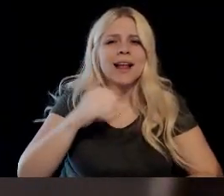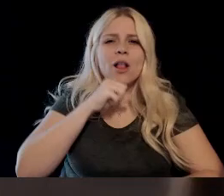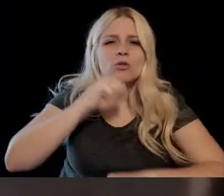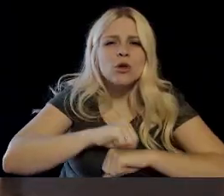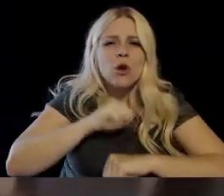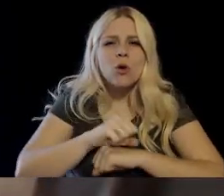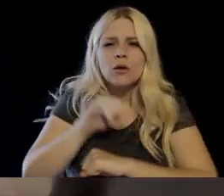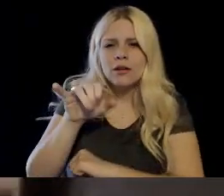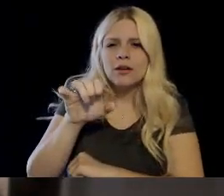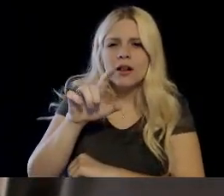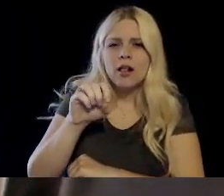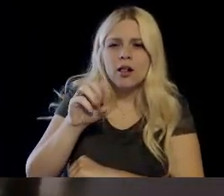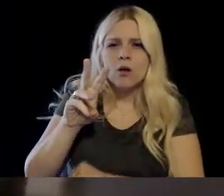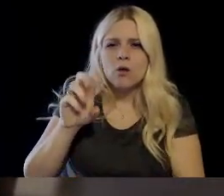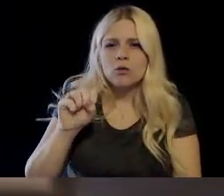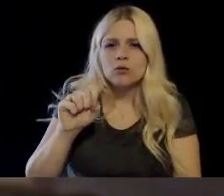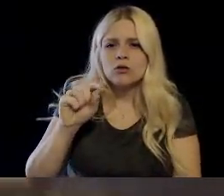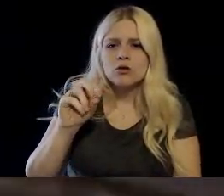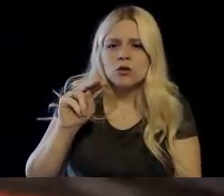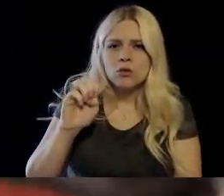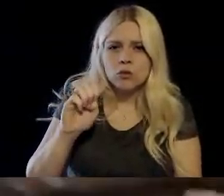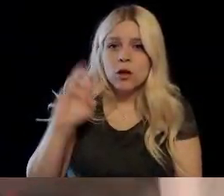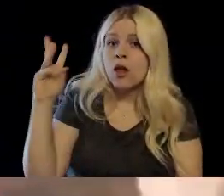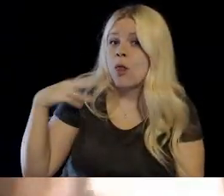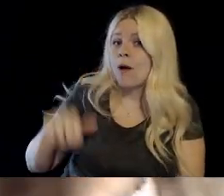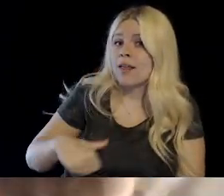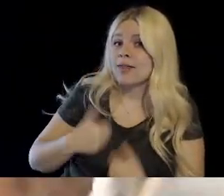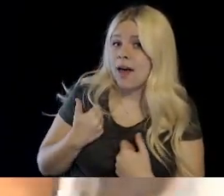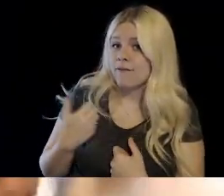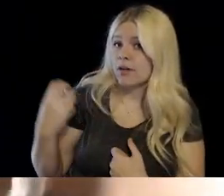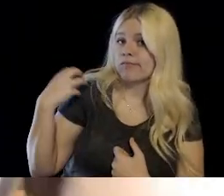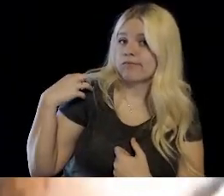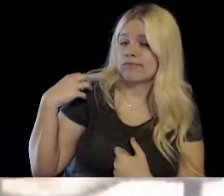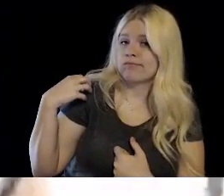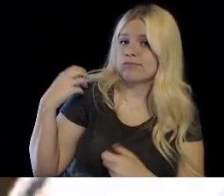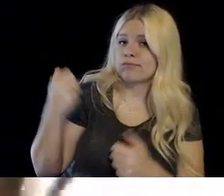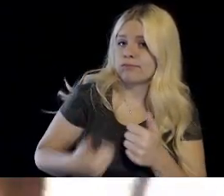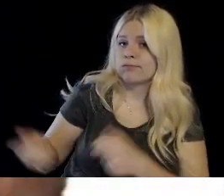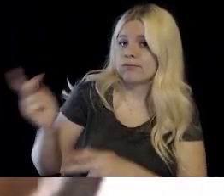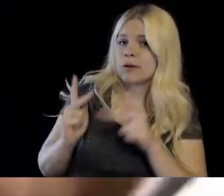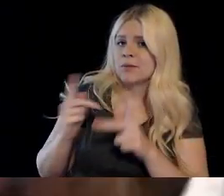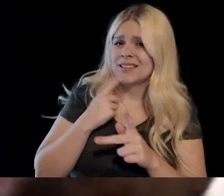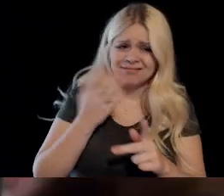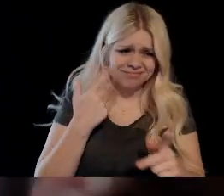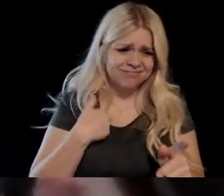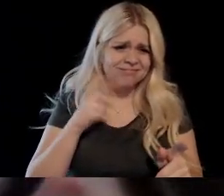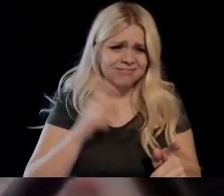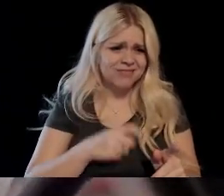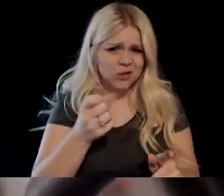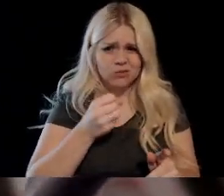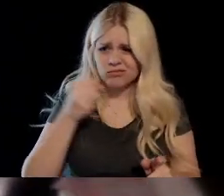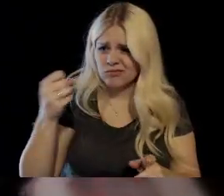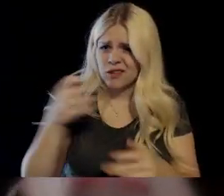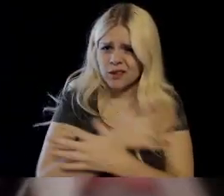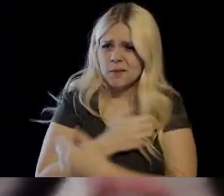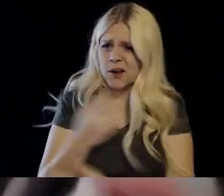officials needed to find a home for the cubs. Is this Koda? Joanne: That's - nope. That's Dolly. Erica: Oh, Dolly.